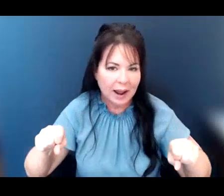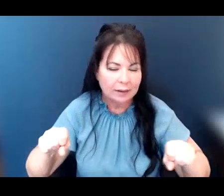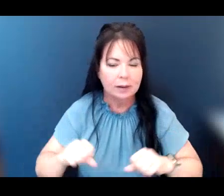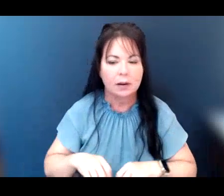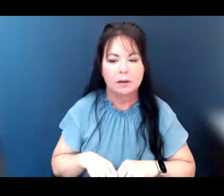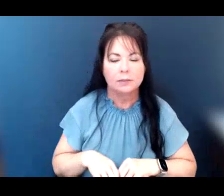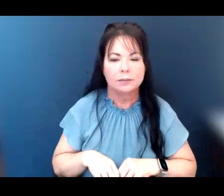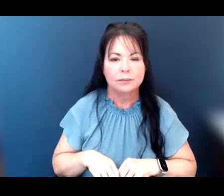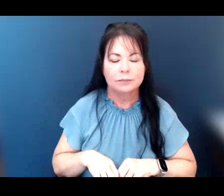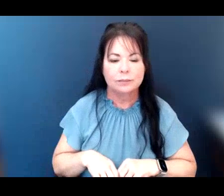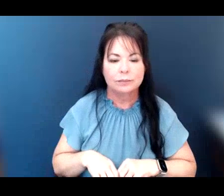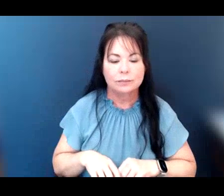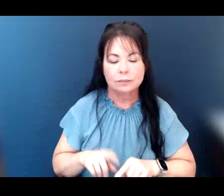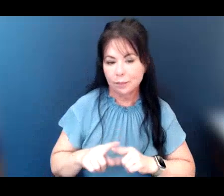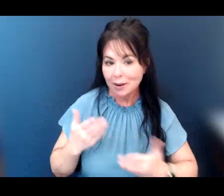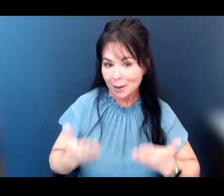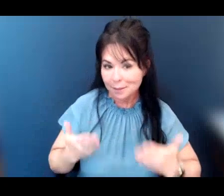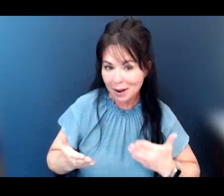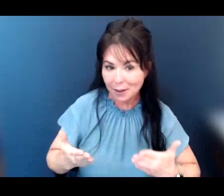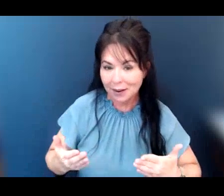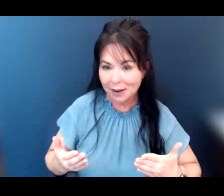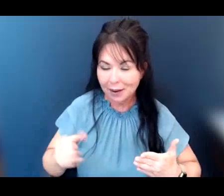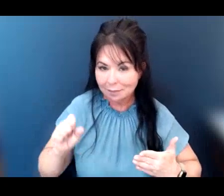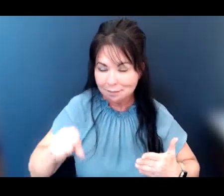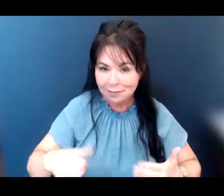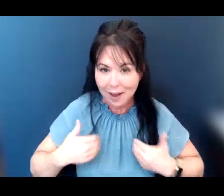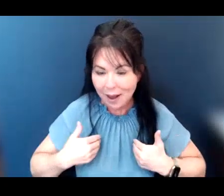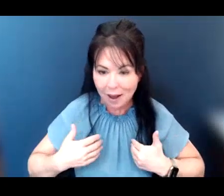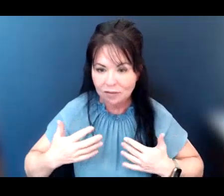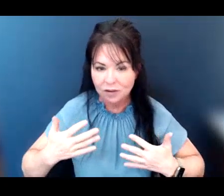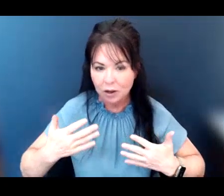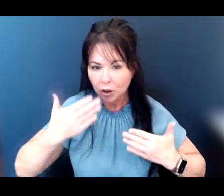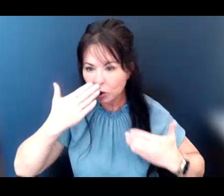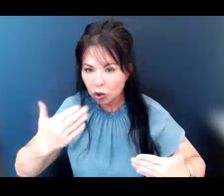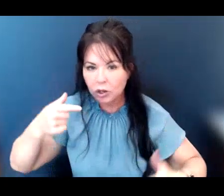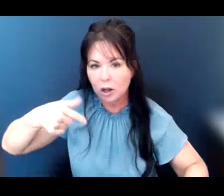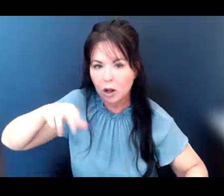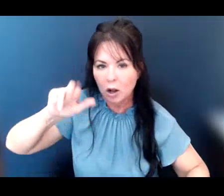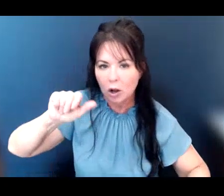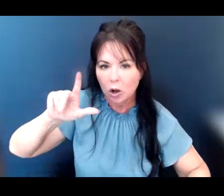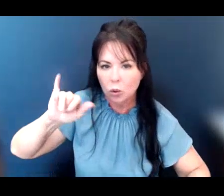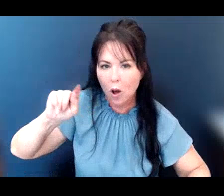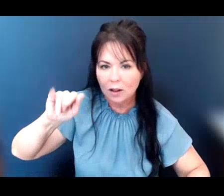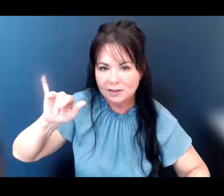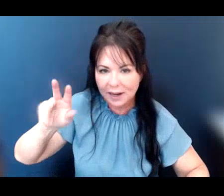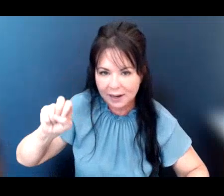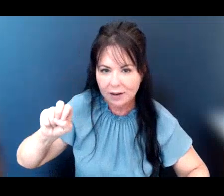might have really good, substantive, qualitative comment about why and how they call that a partially support.